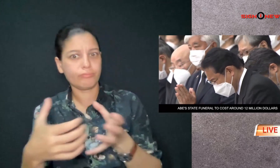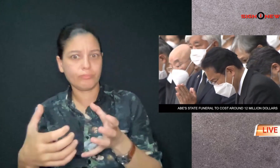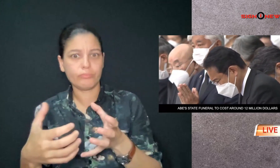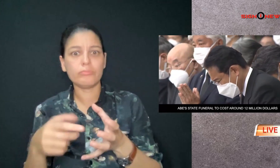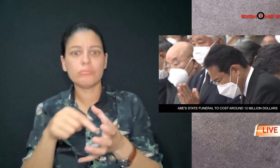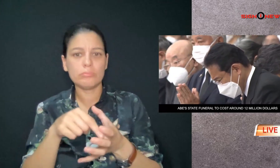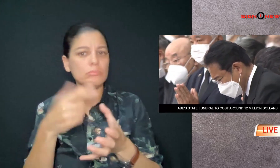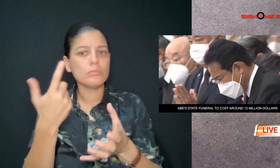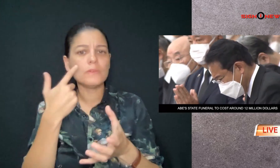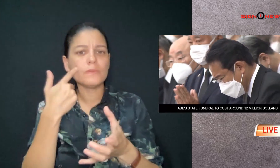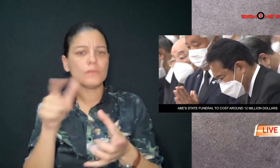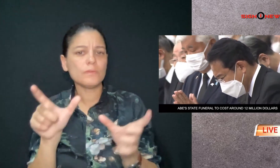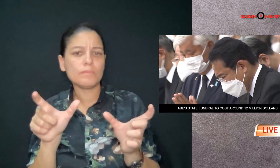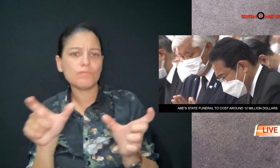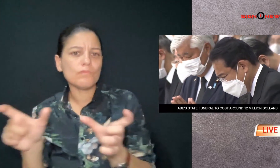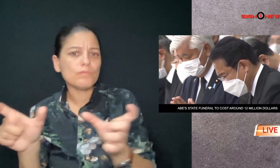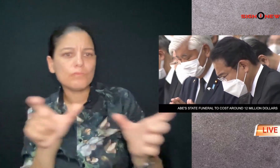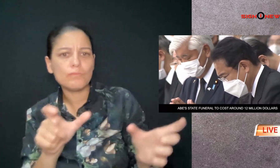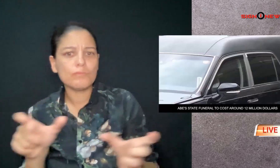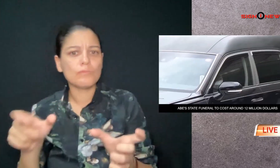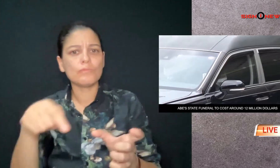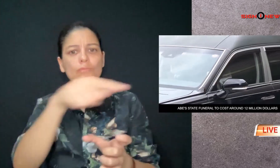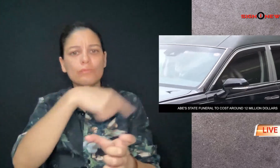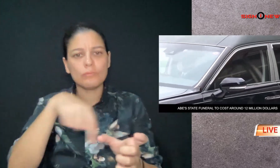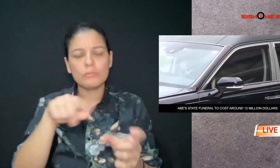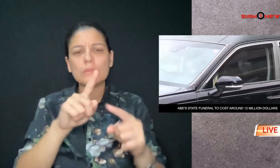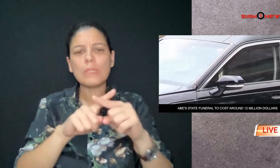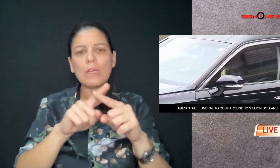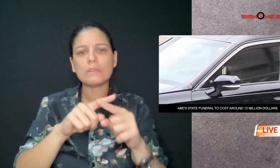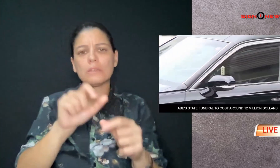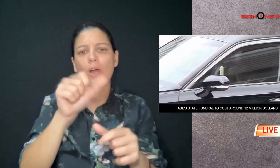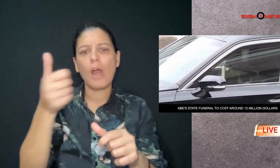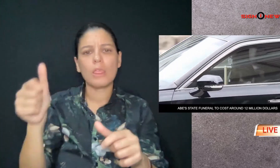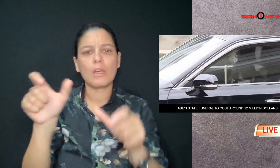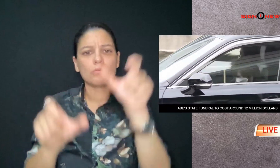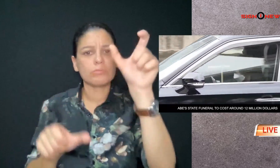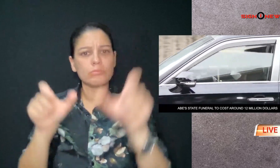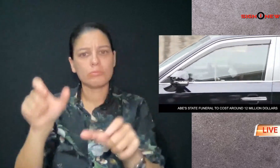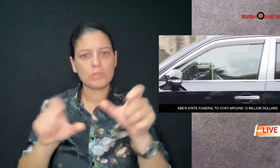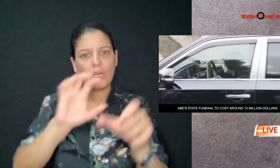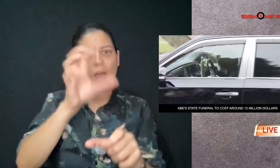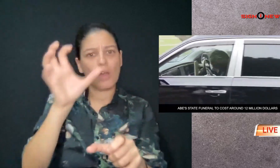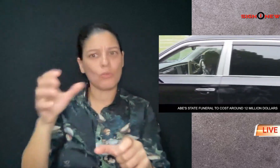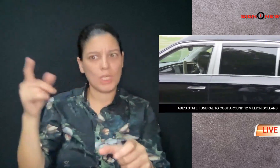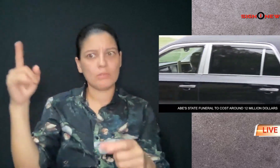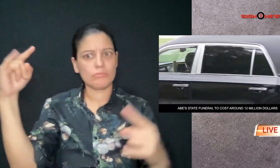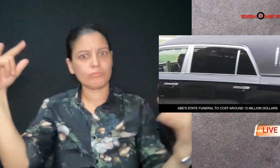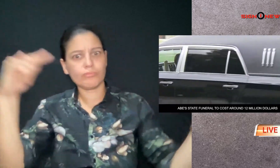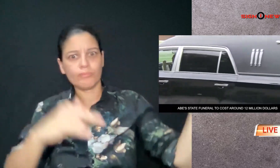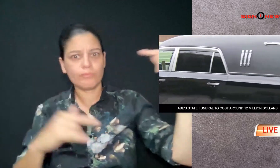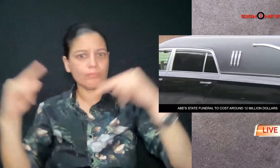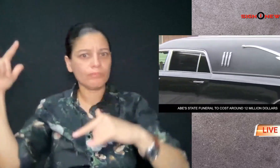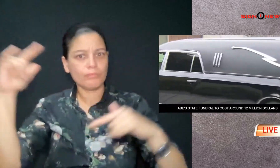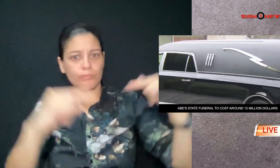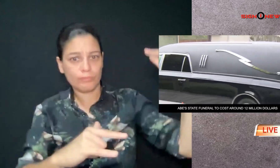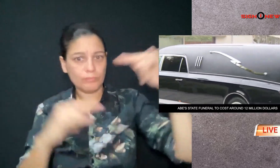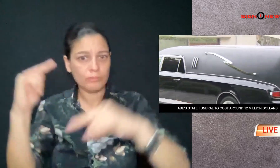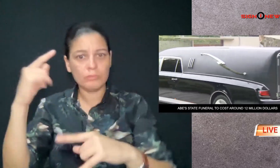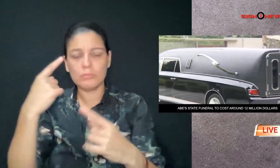chunk of money is set aside for security and foreign dignitaries that will be coming to